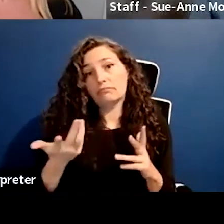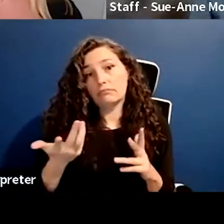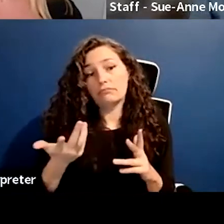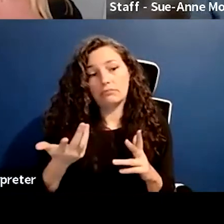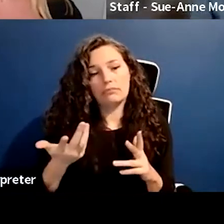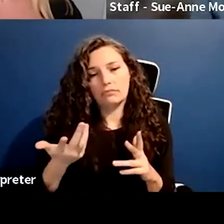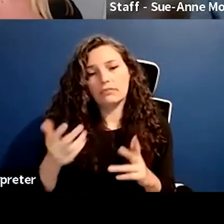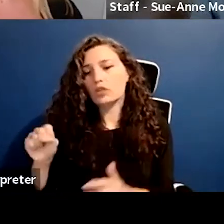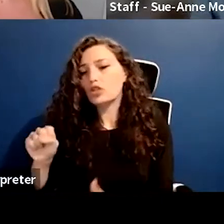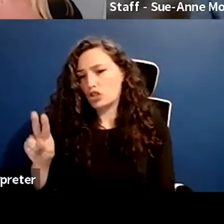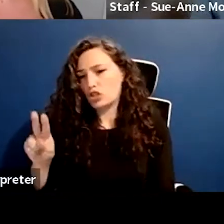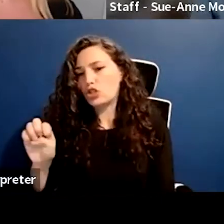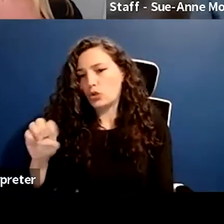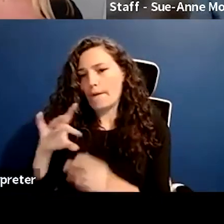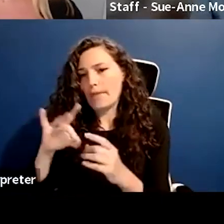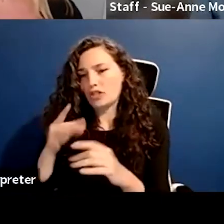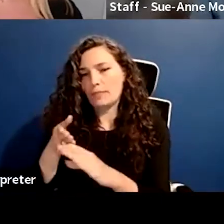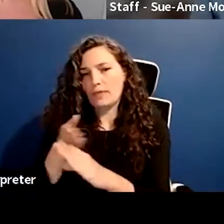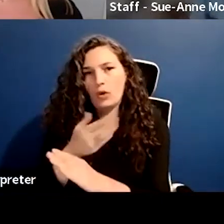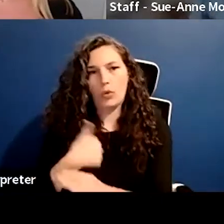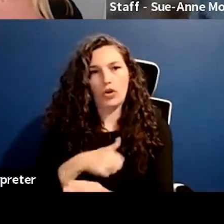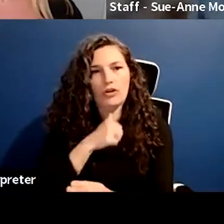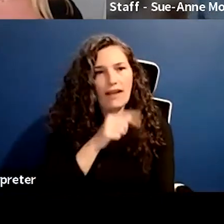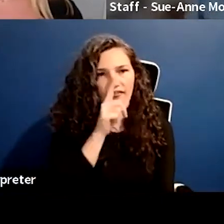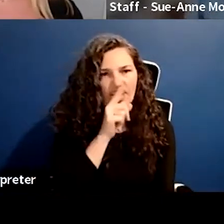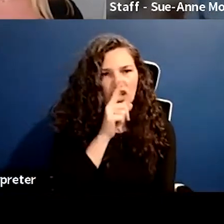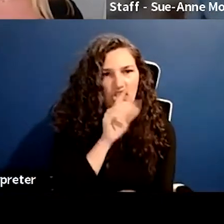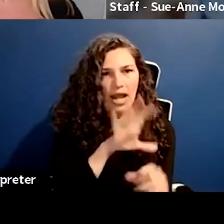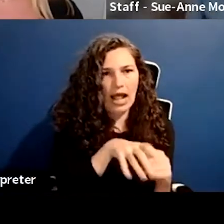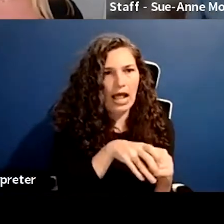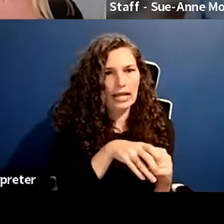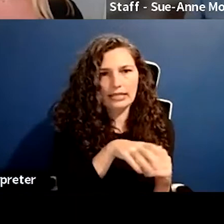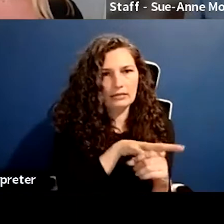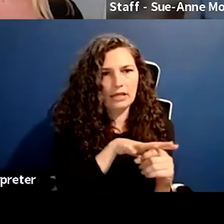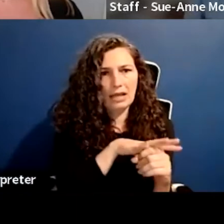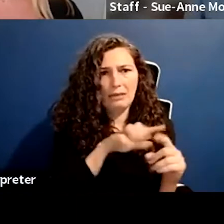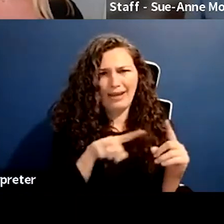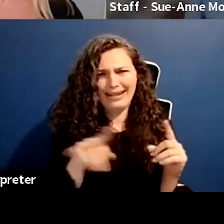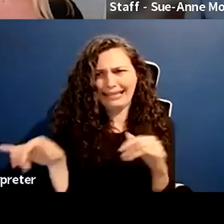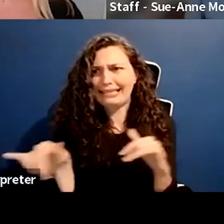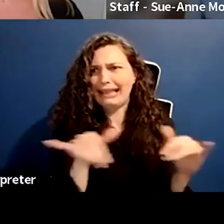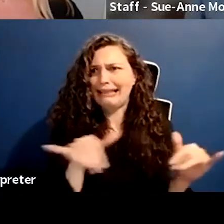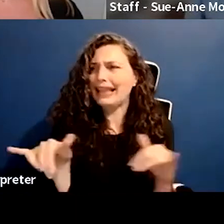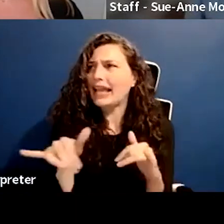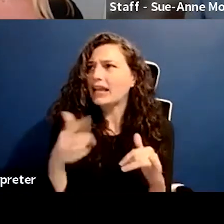we are not a fictionalized podcast. We are more kinda like a, I would say almost you could relate us to something